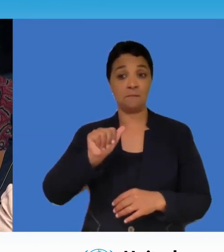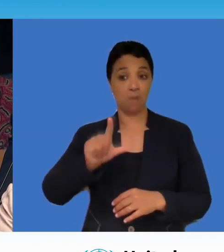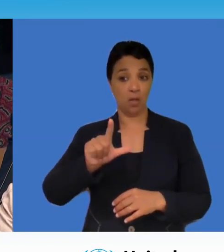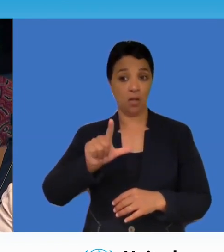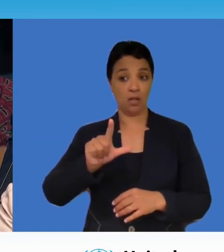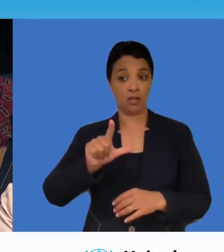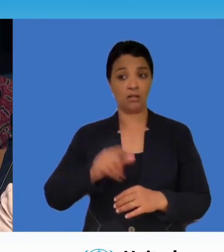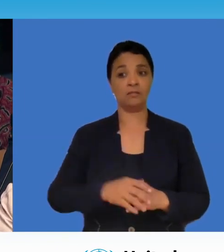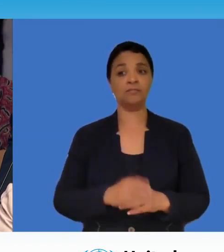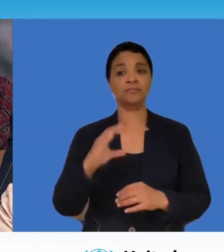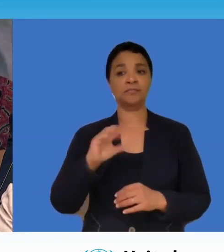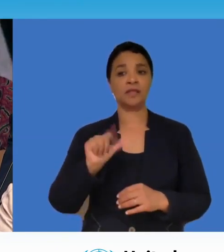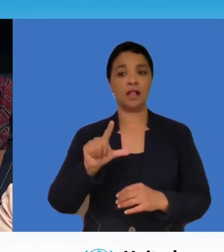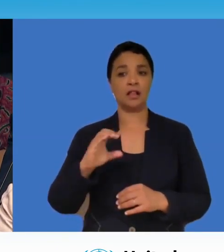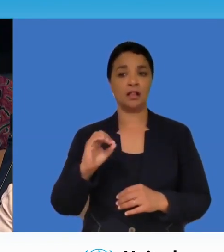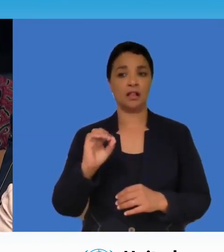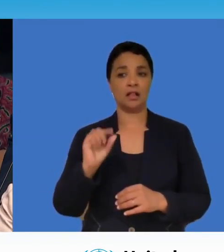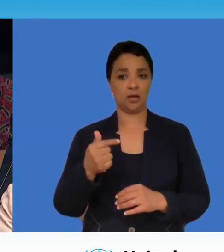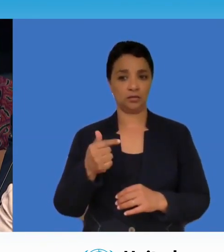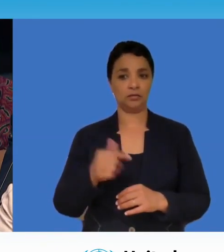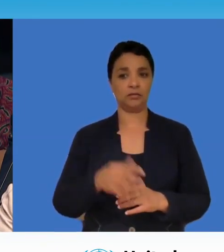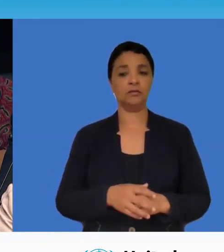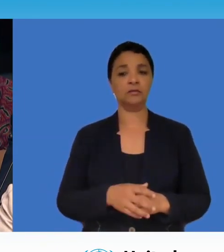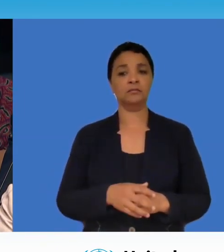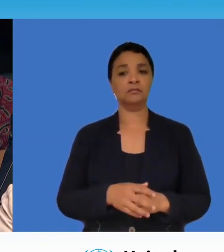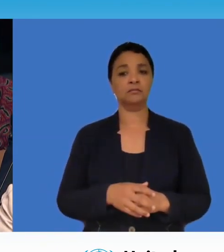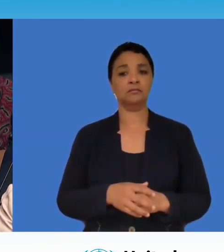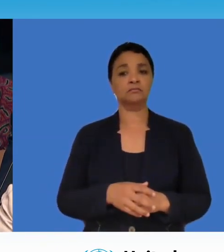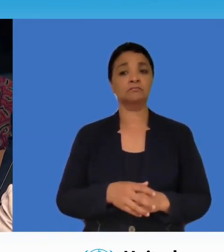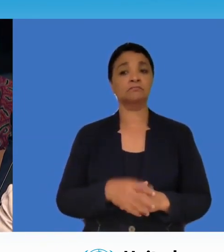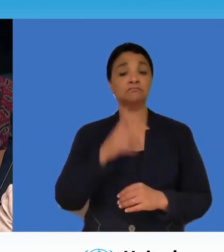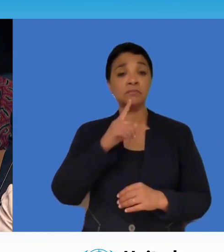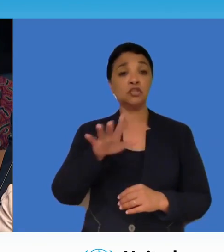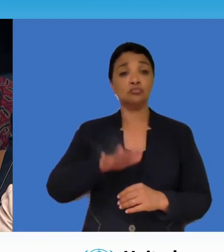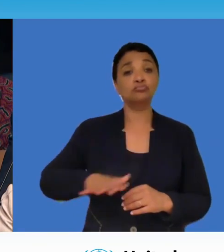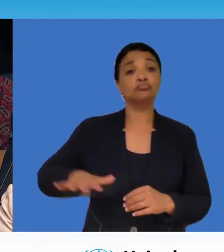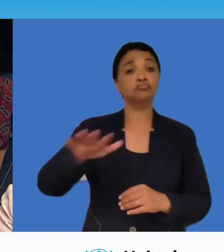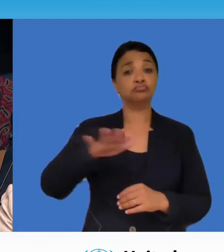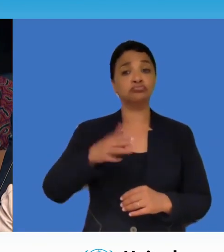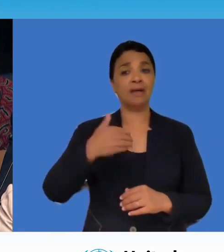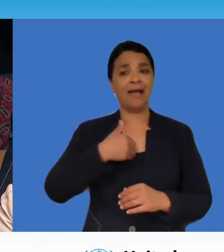body owned and operated by indigenous people with disability in Queensland a state in the